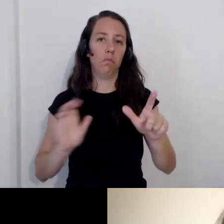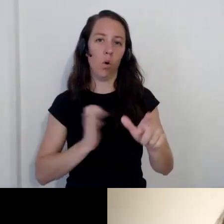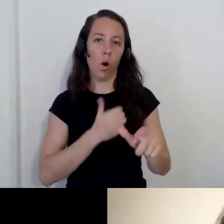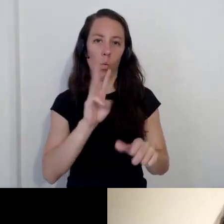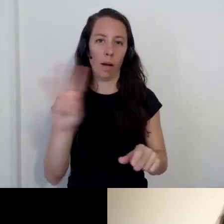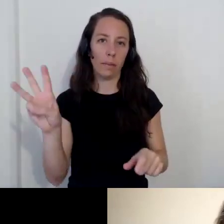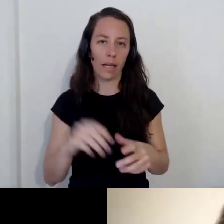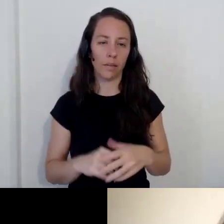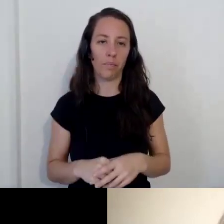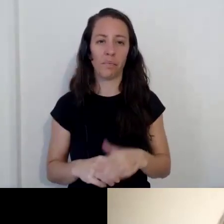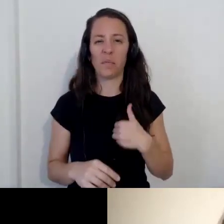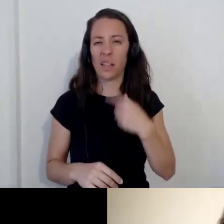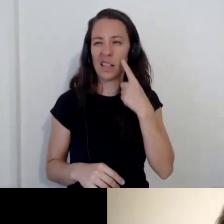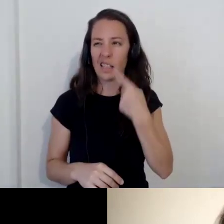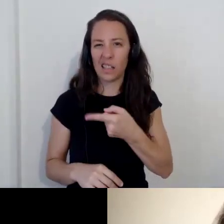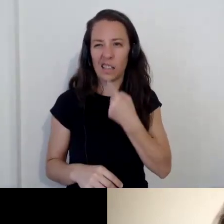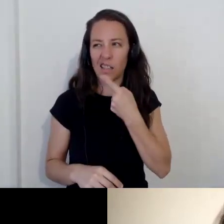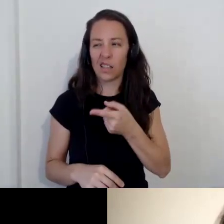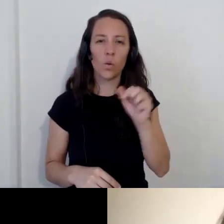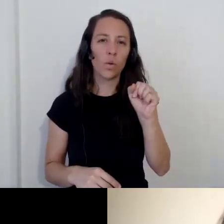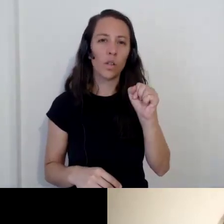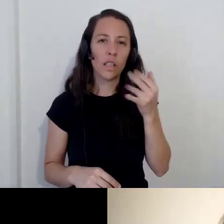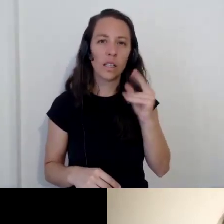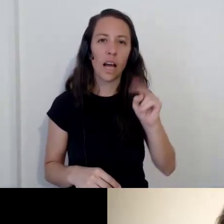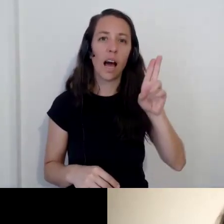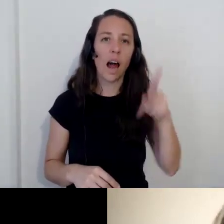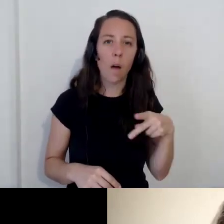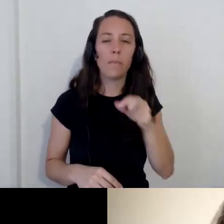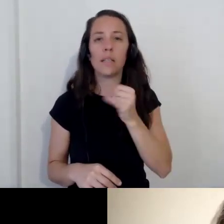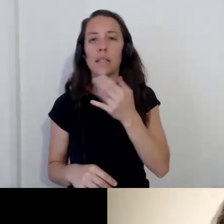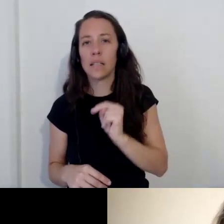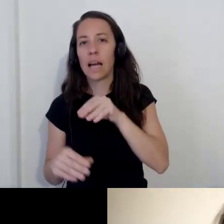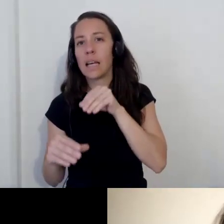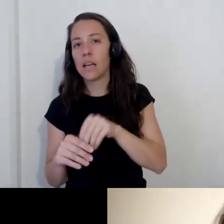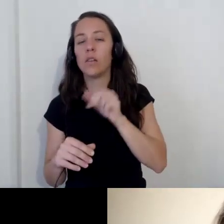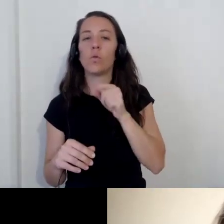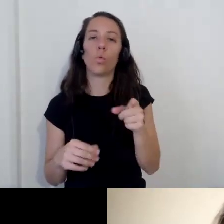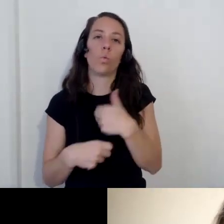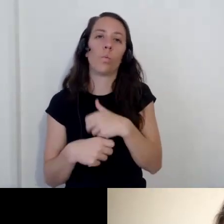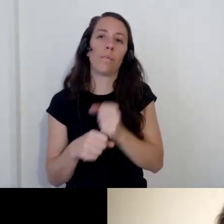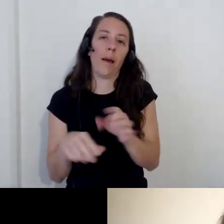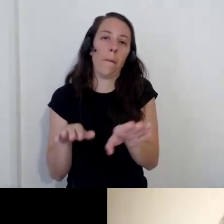I think it says sign up or sign in. You'll be able to create a basic profile. It would just ask for